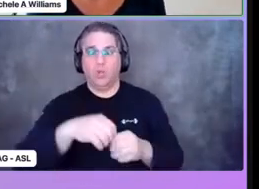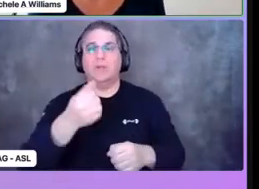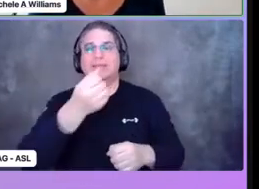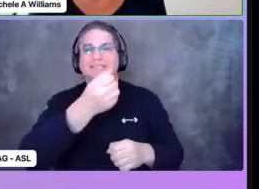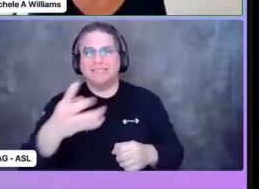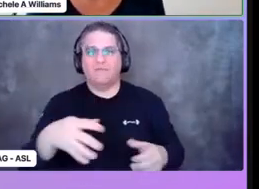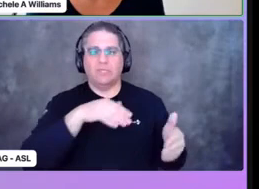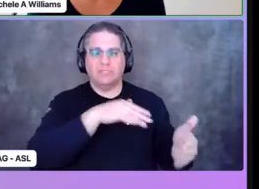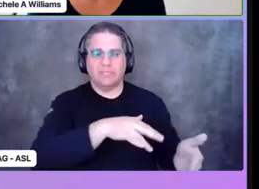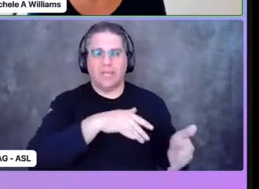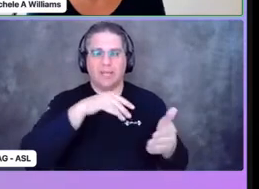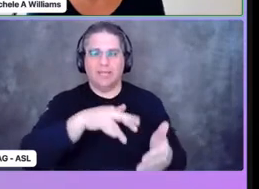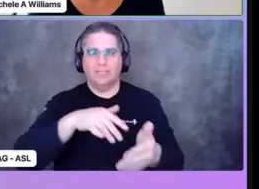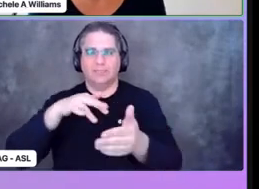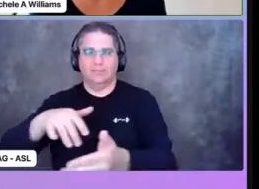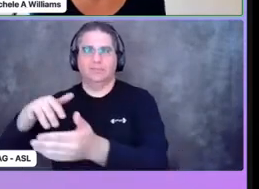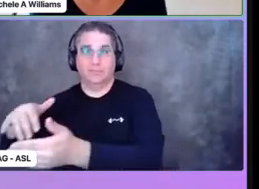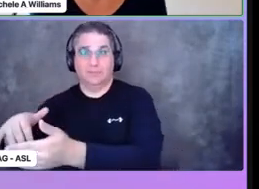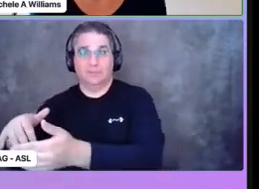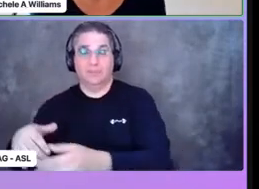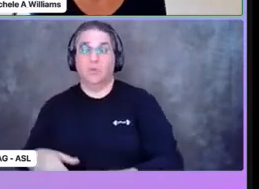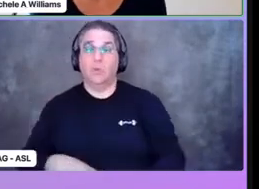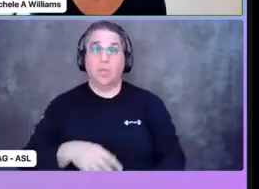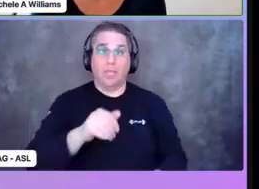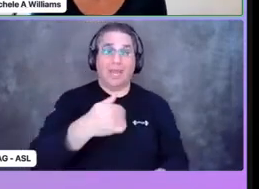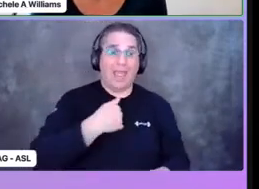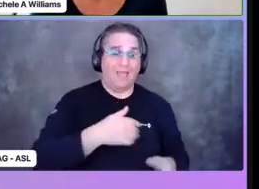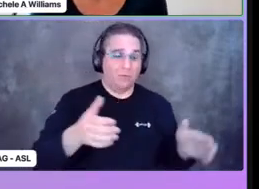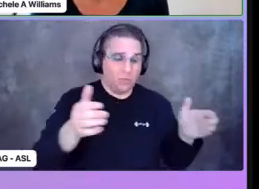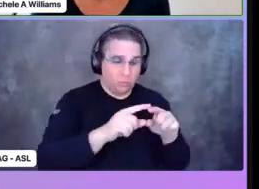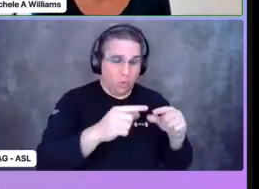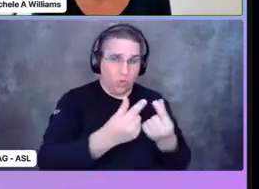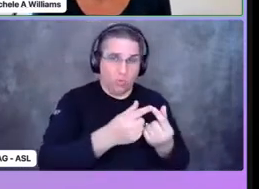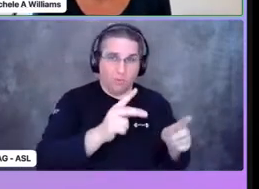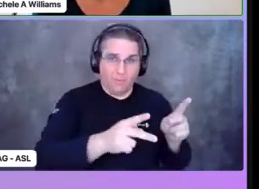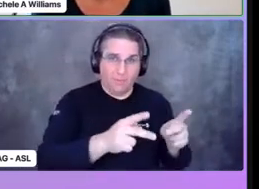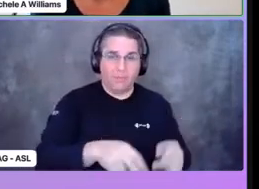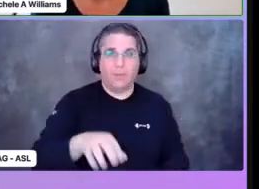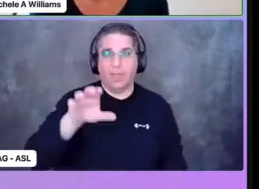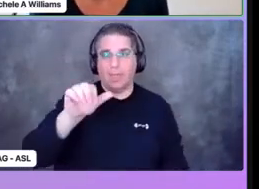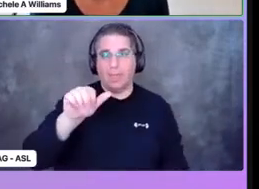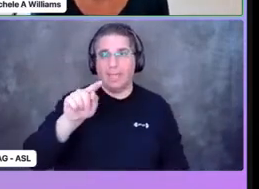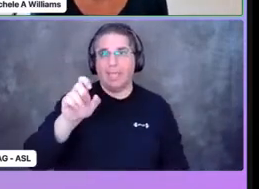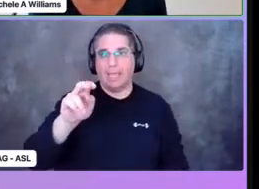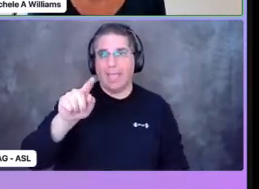research, is that it's longitudinal, and it includes multiple studies. So you can include a smaller